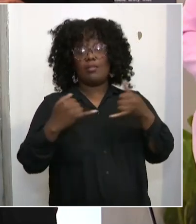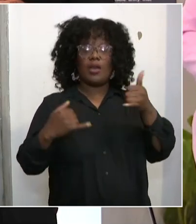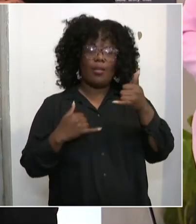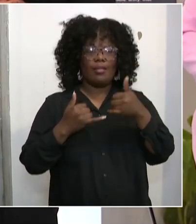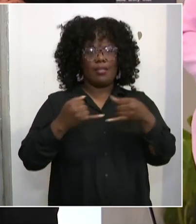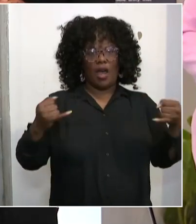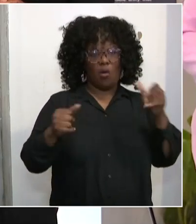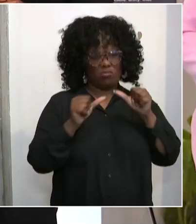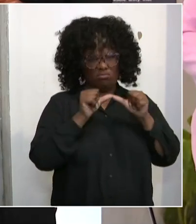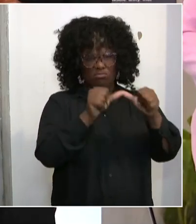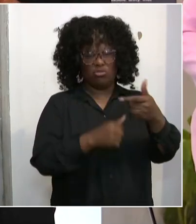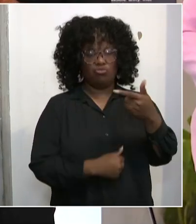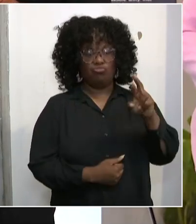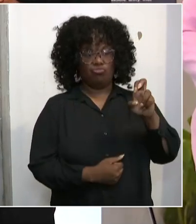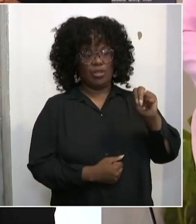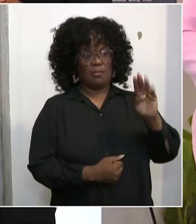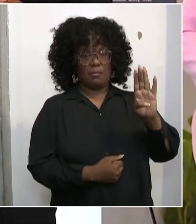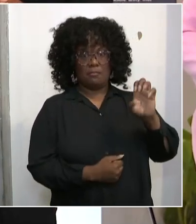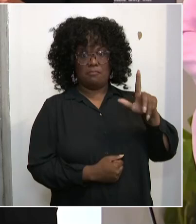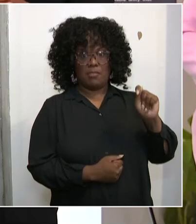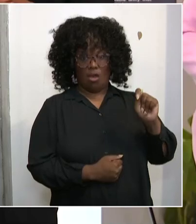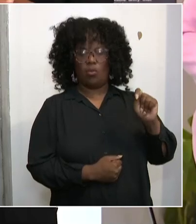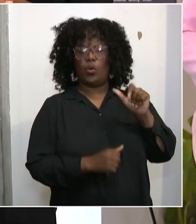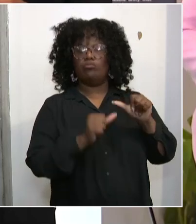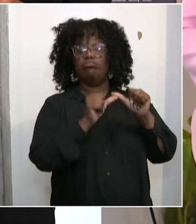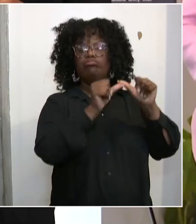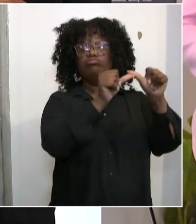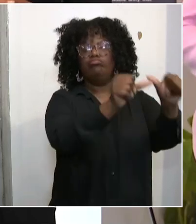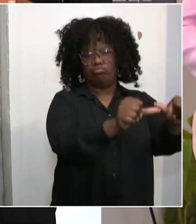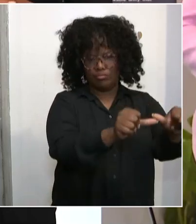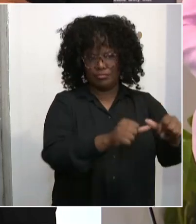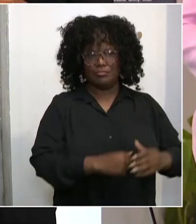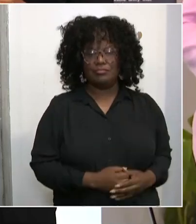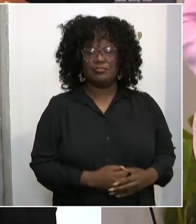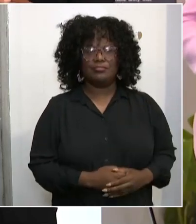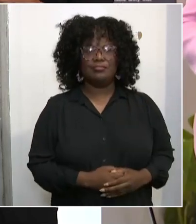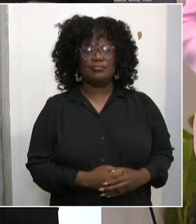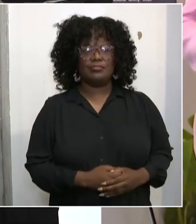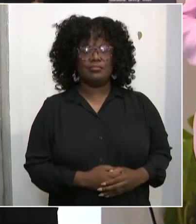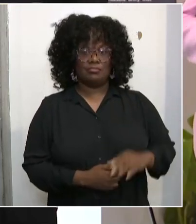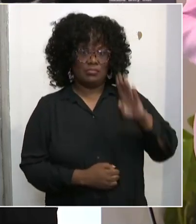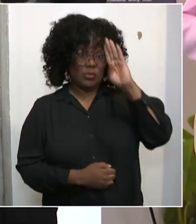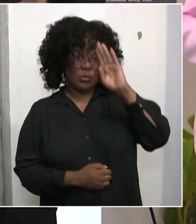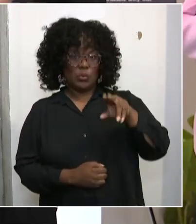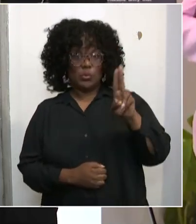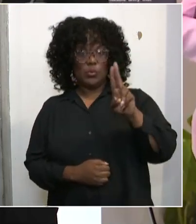we had the highest day ever at U Street Station, and we know we're going to blast through that this year, so we're very excited.